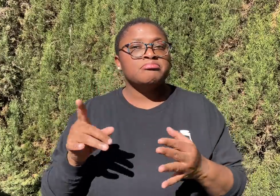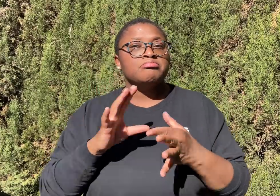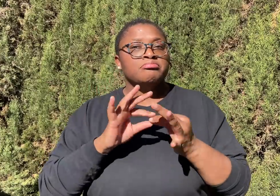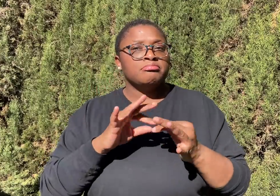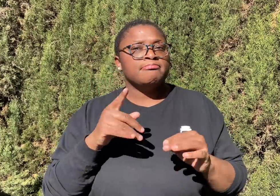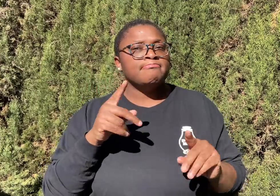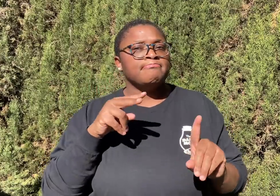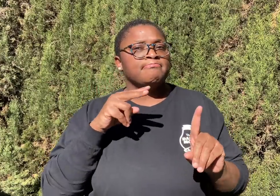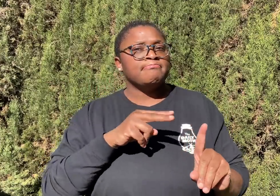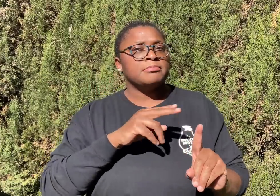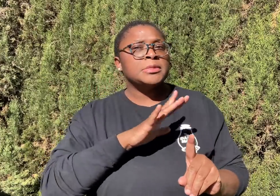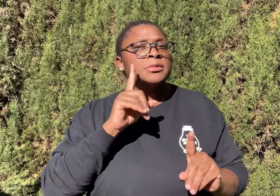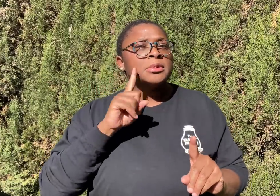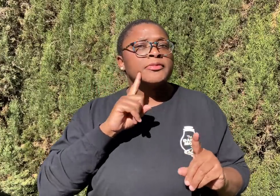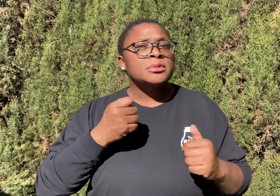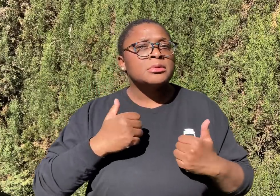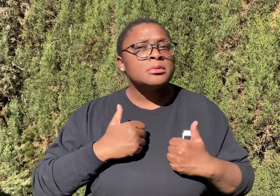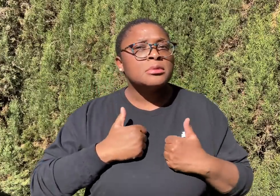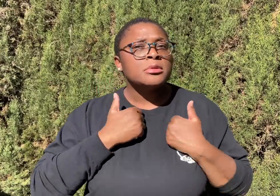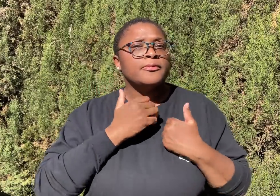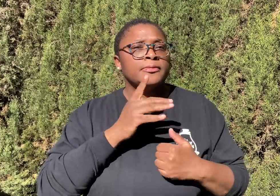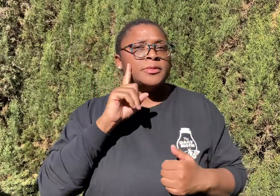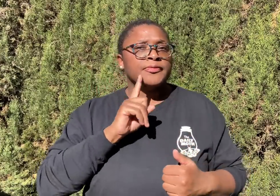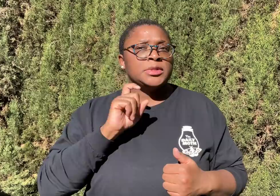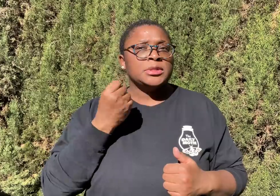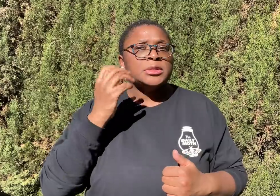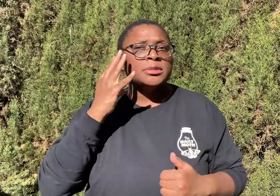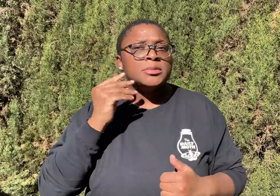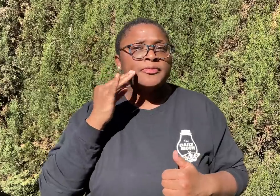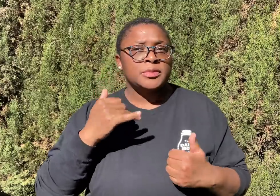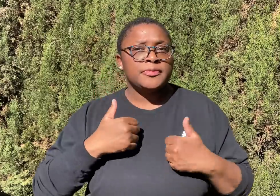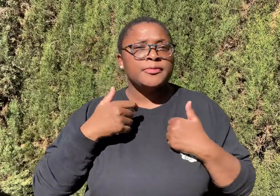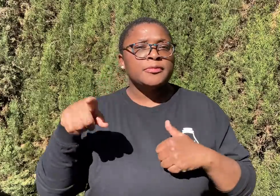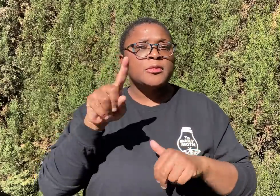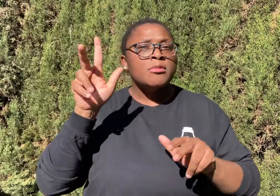He described Mavrick’s life and experiences of being deaf.